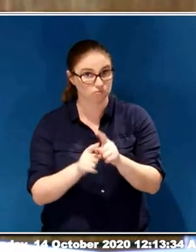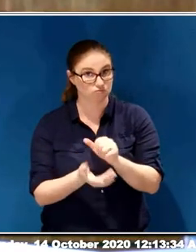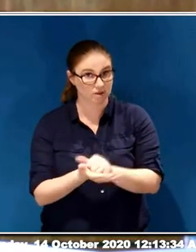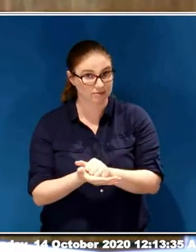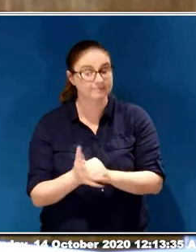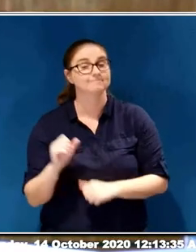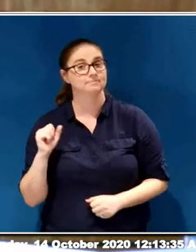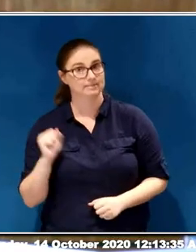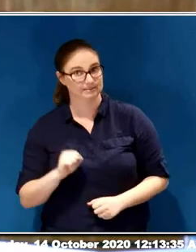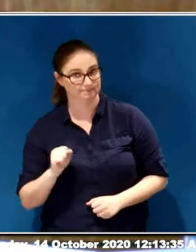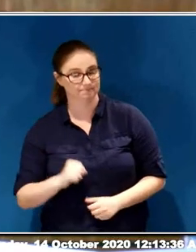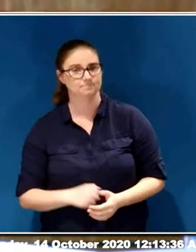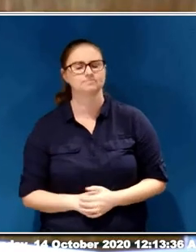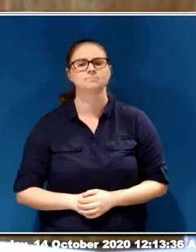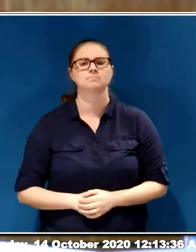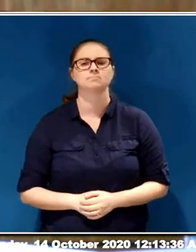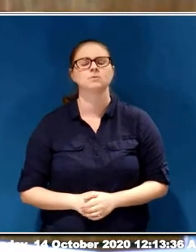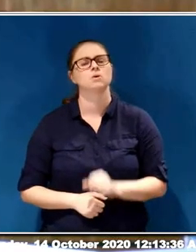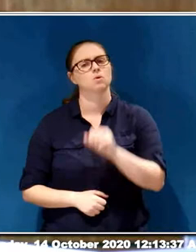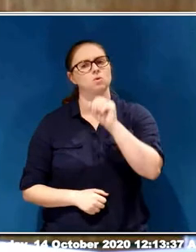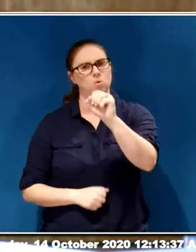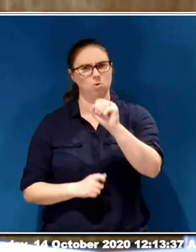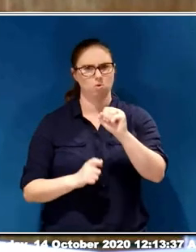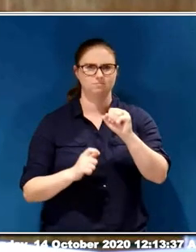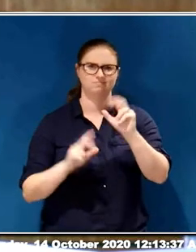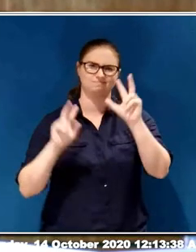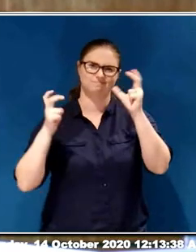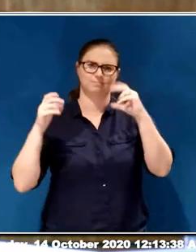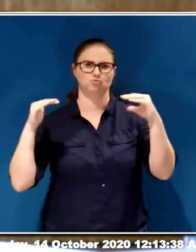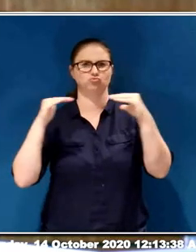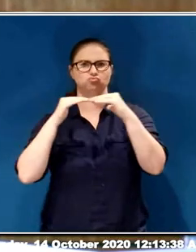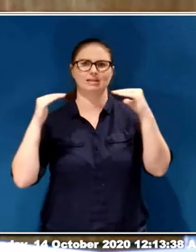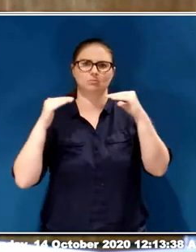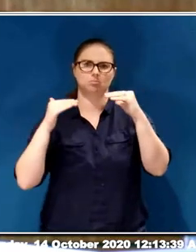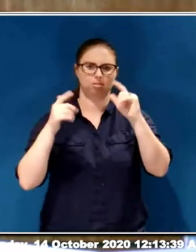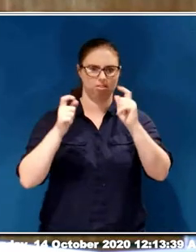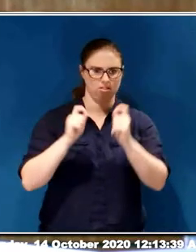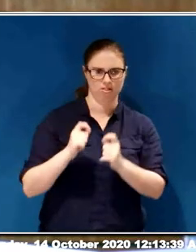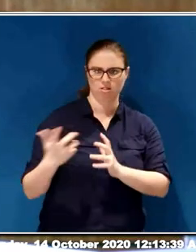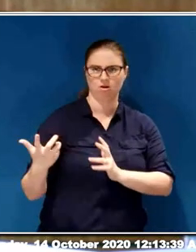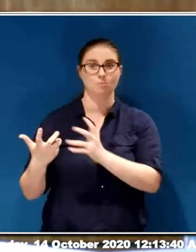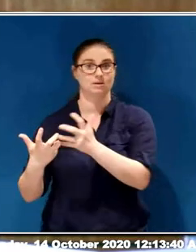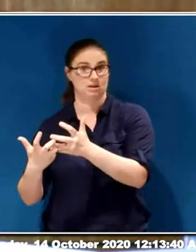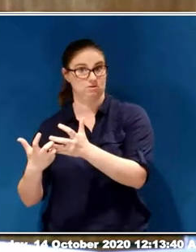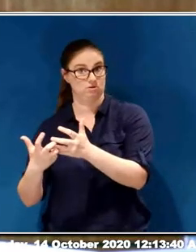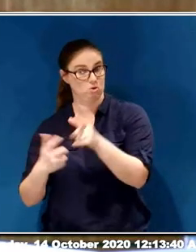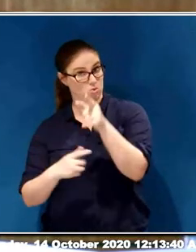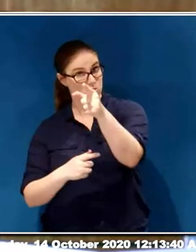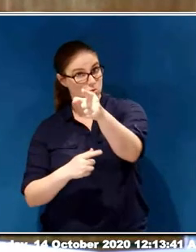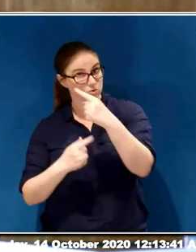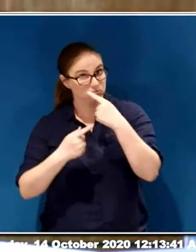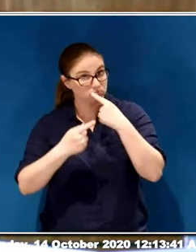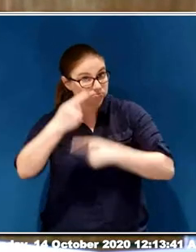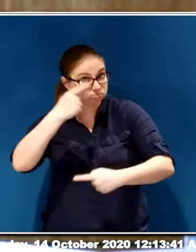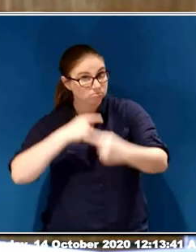describing what in your view are the requirements of the legislation and/or